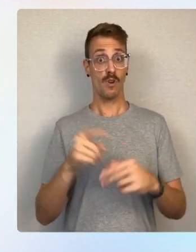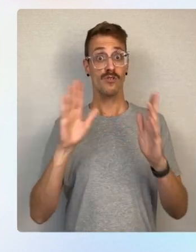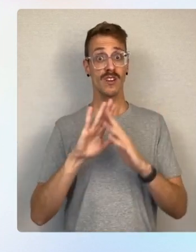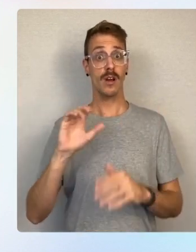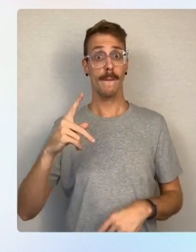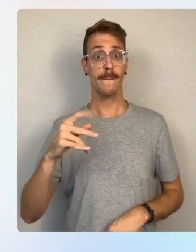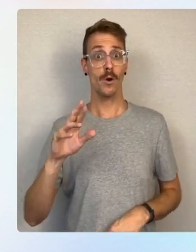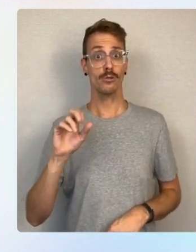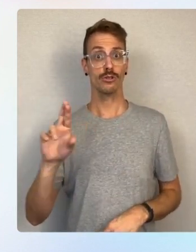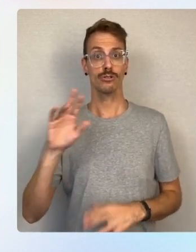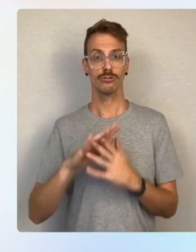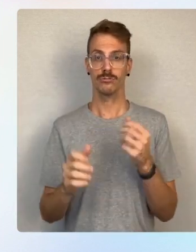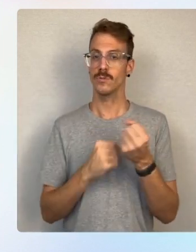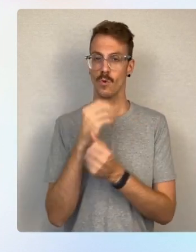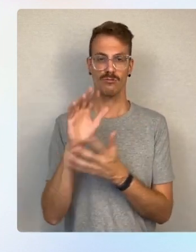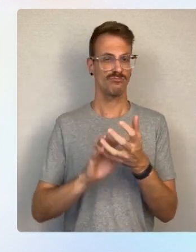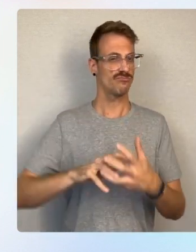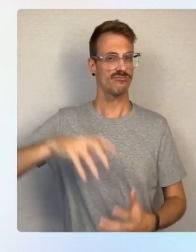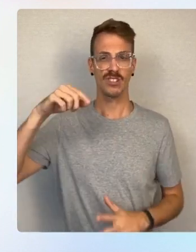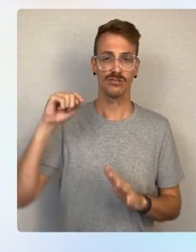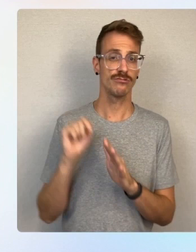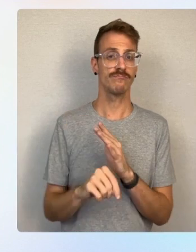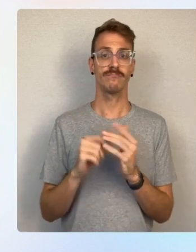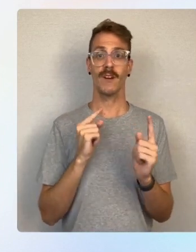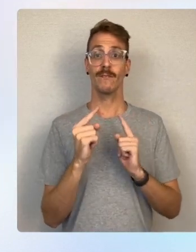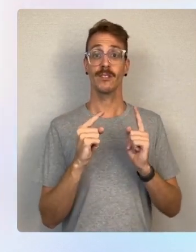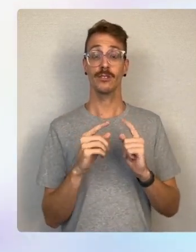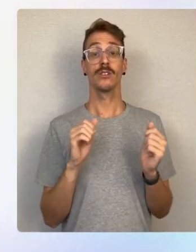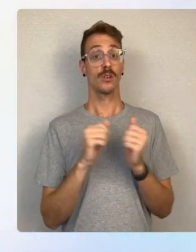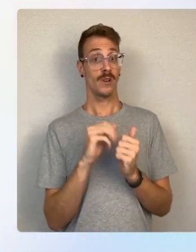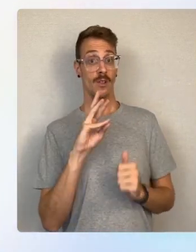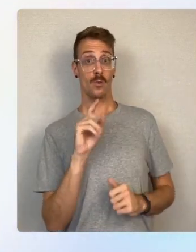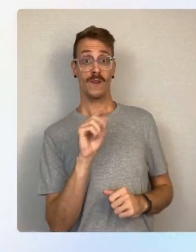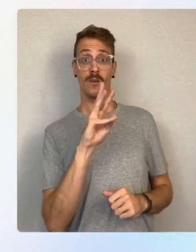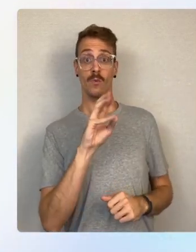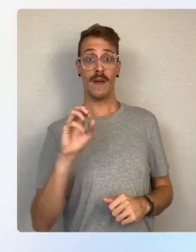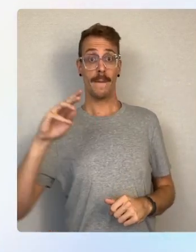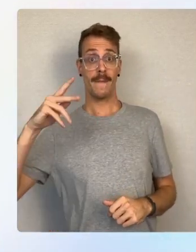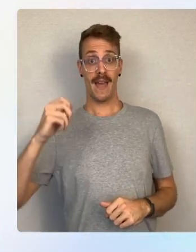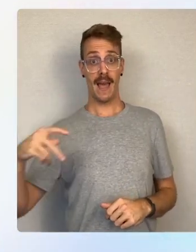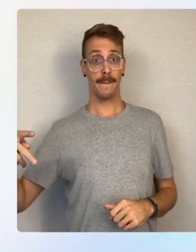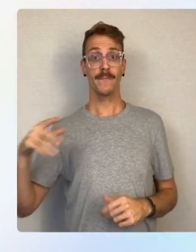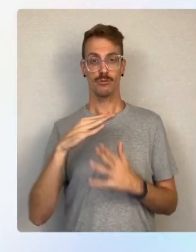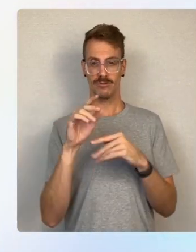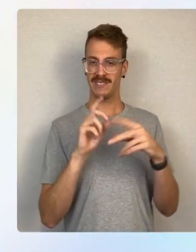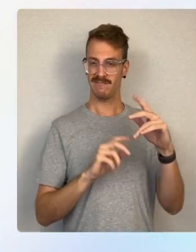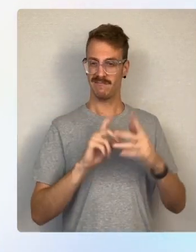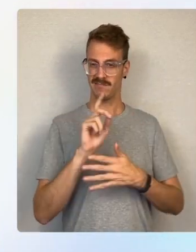We're launching Composer to support rich conversations. With the Wit web app, you can now design